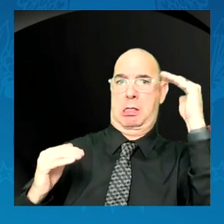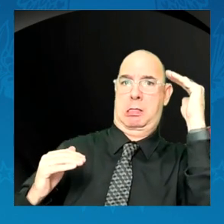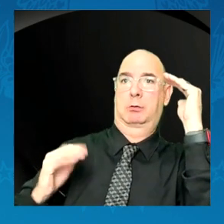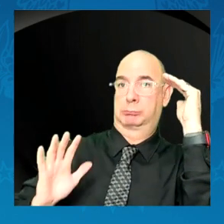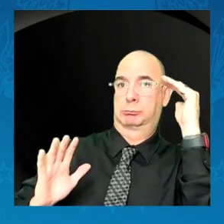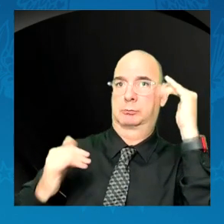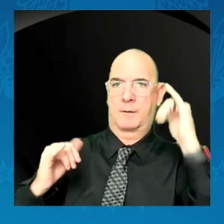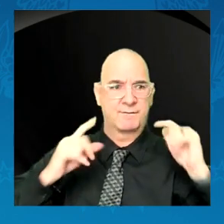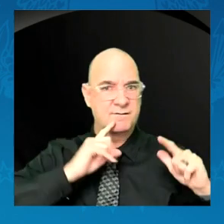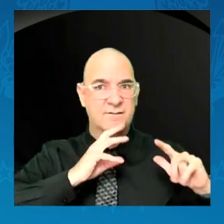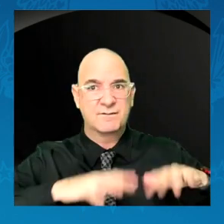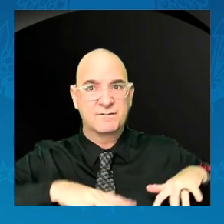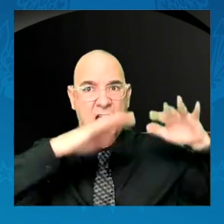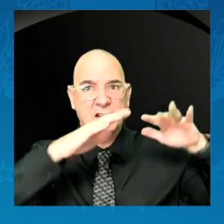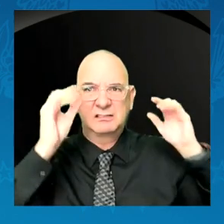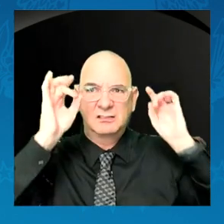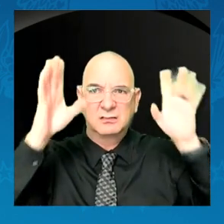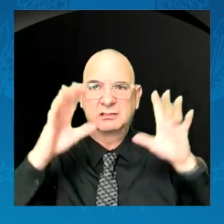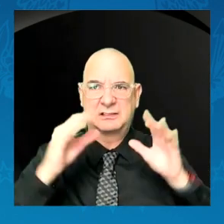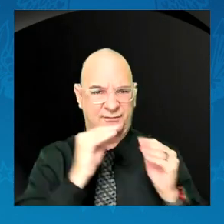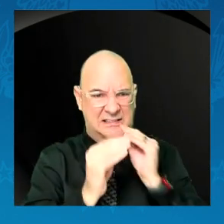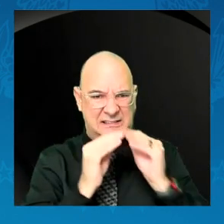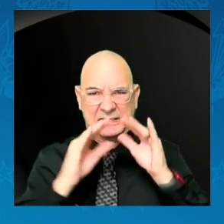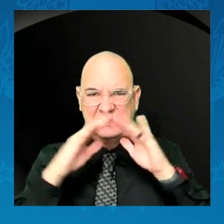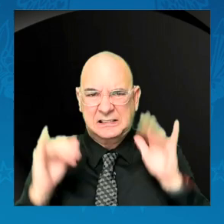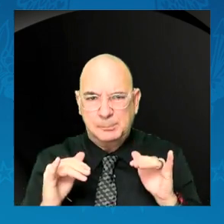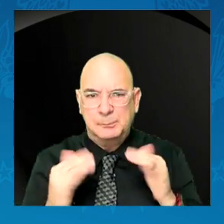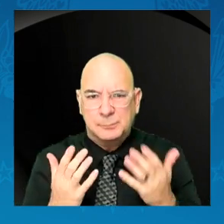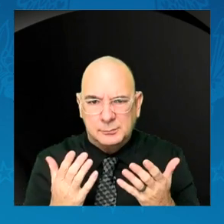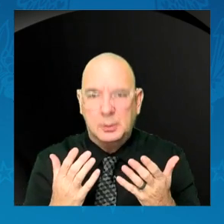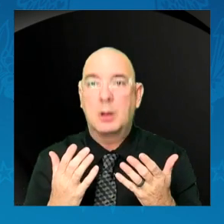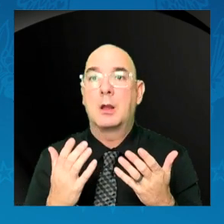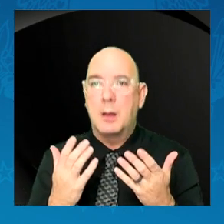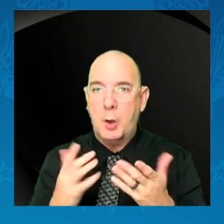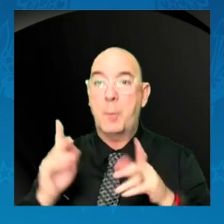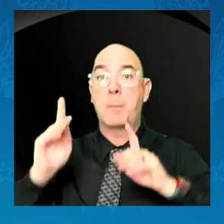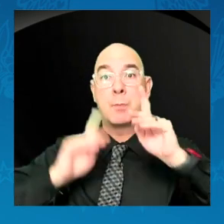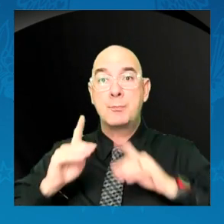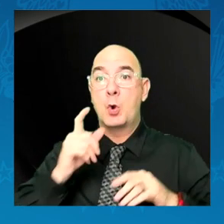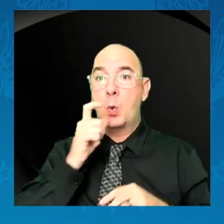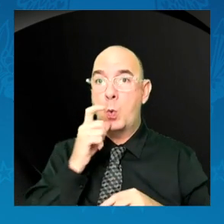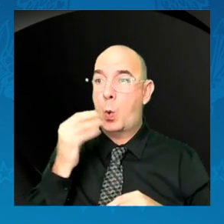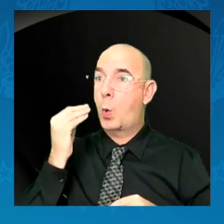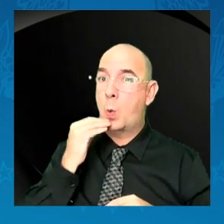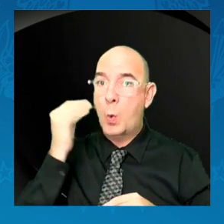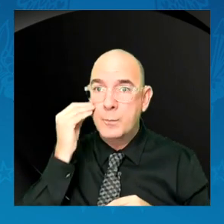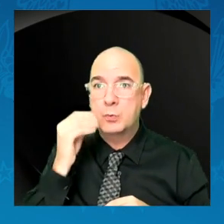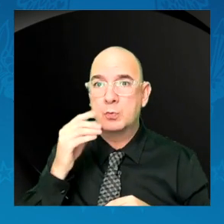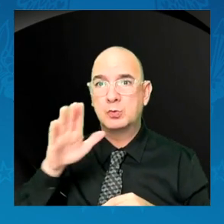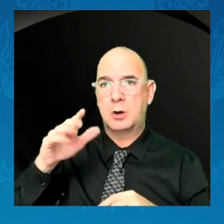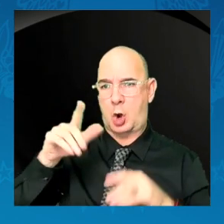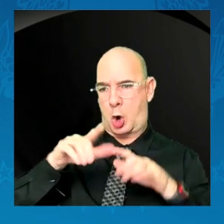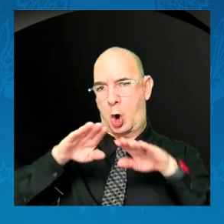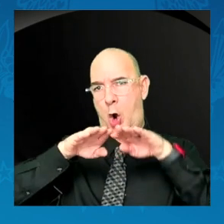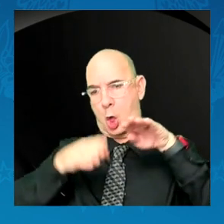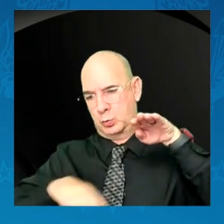with lower value homes pay more than they should, and policy holders with high value homes pay less.